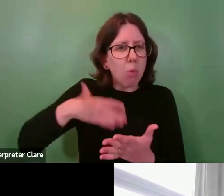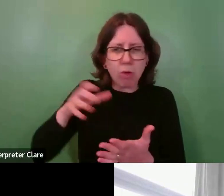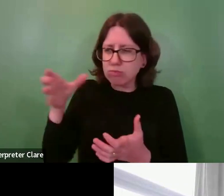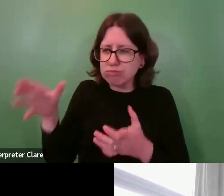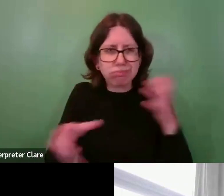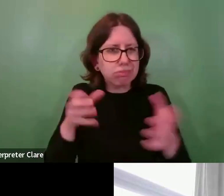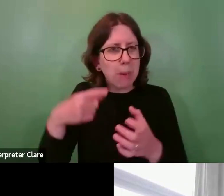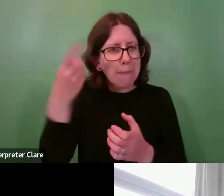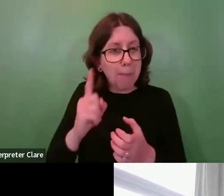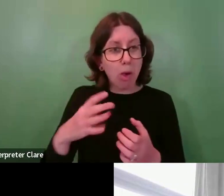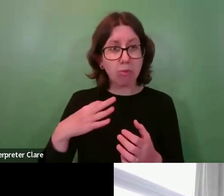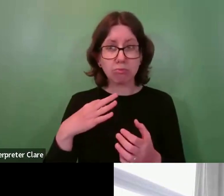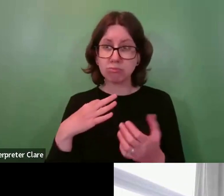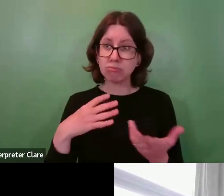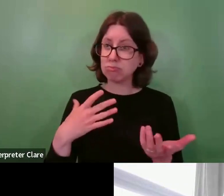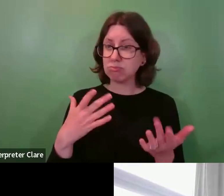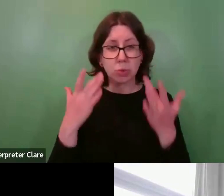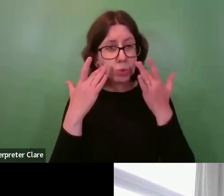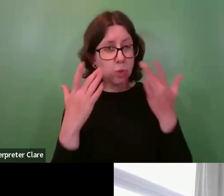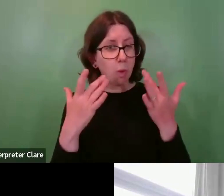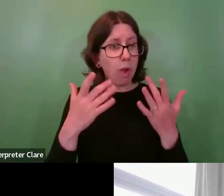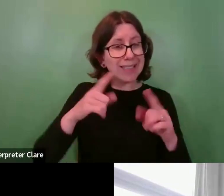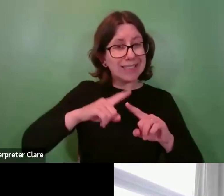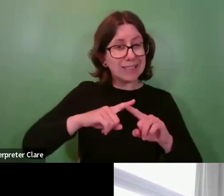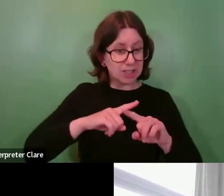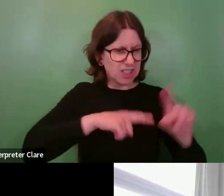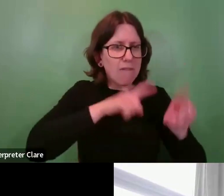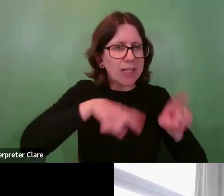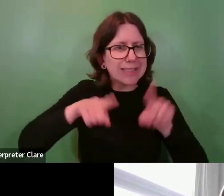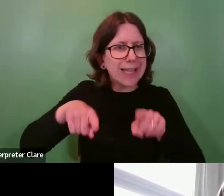diversity of the views and the people that live in the UK.